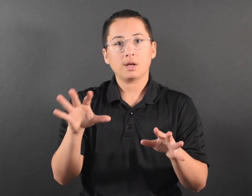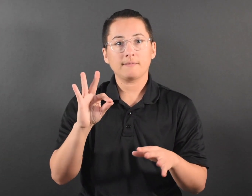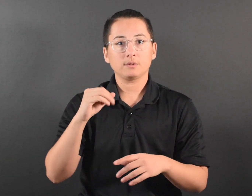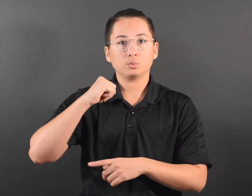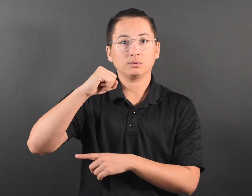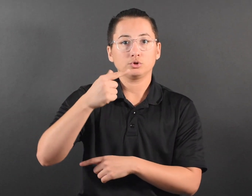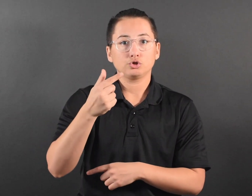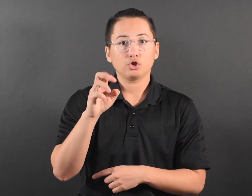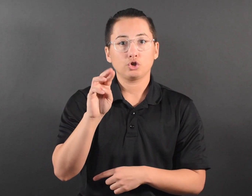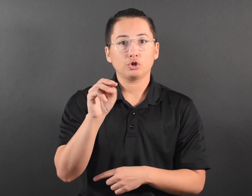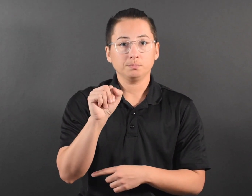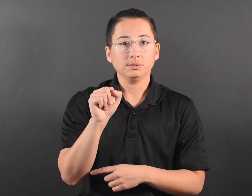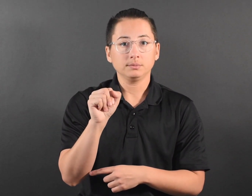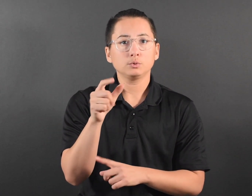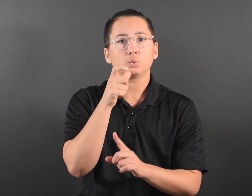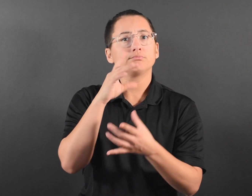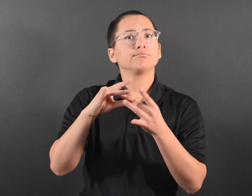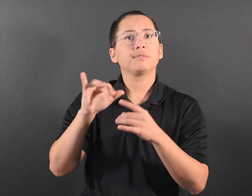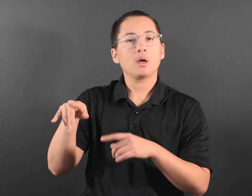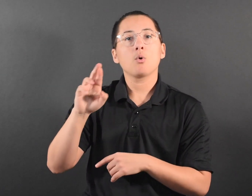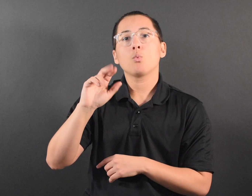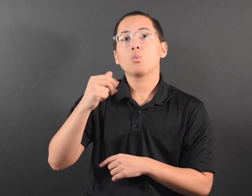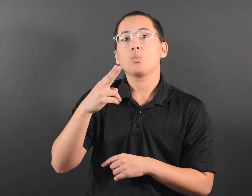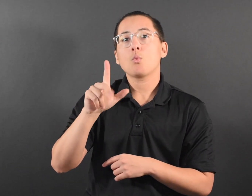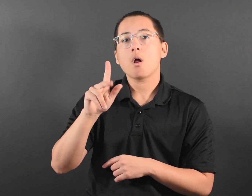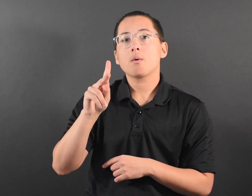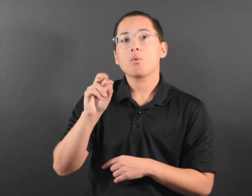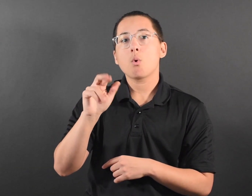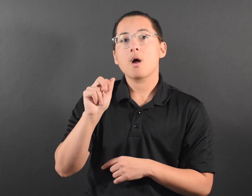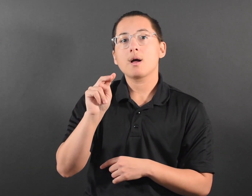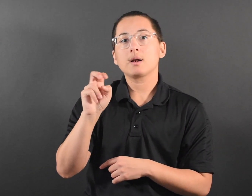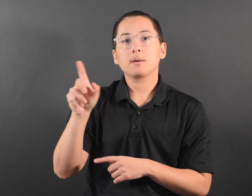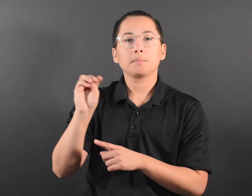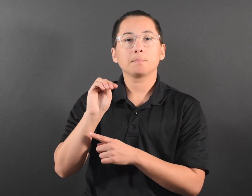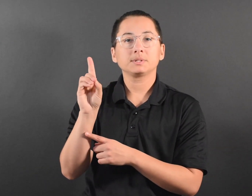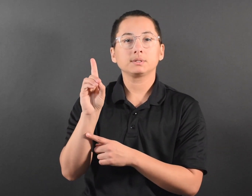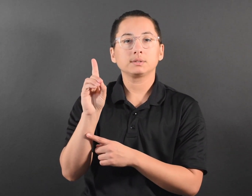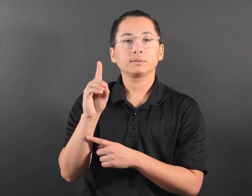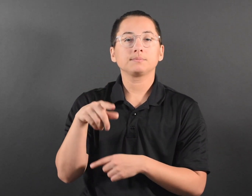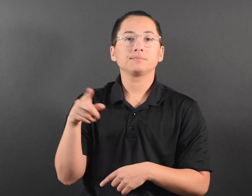“Antibiotic stewardship and infection prevention leaders are an integral part of care teams on the